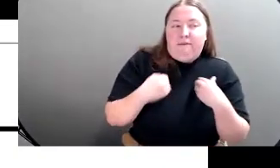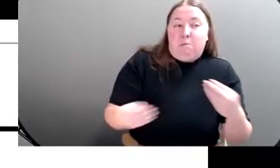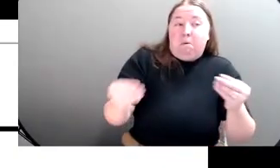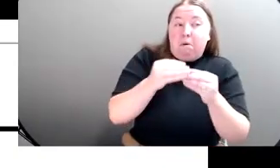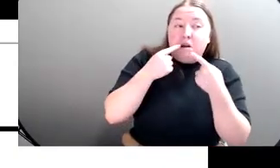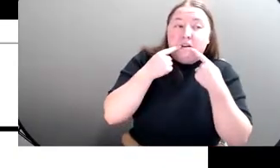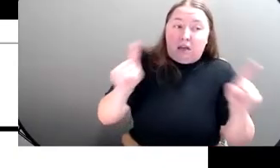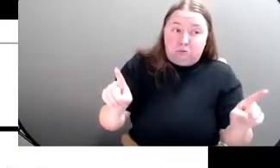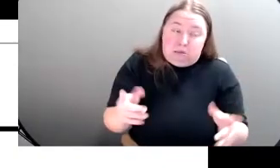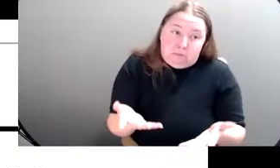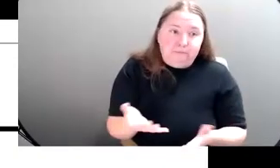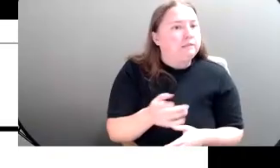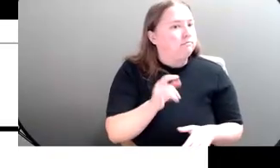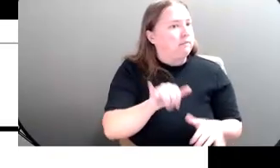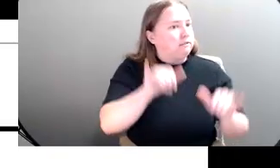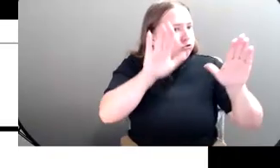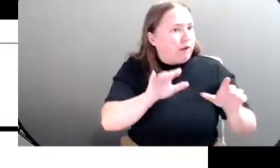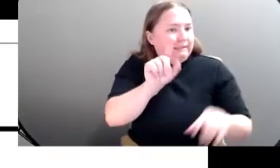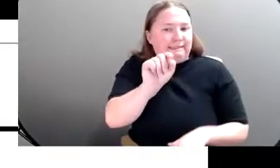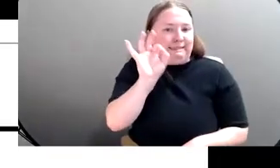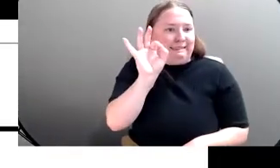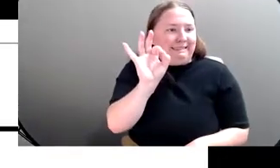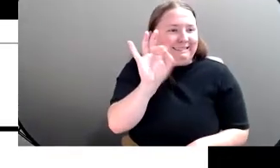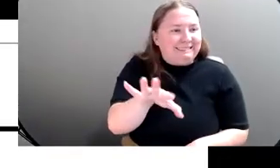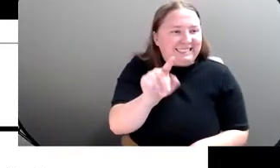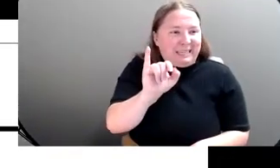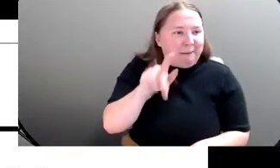Yeah, that's a that's a great tip. That's a that's a great idea. I love that.